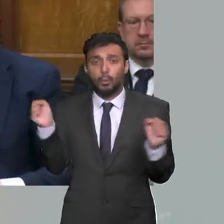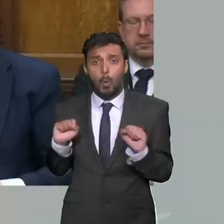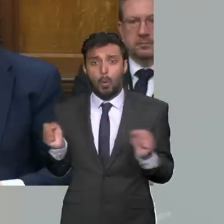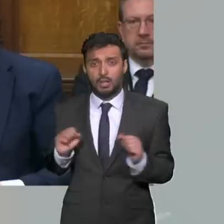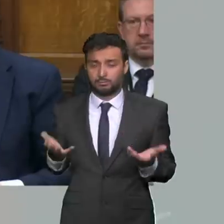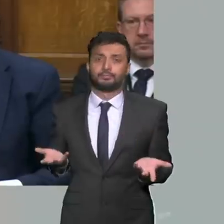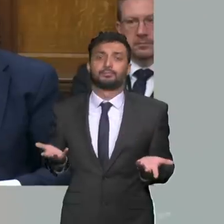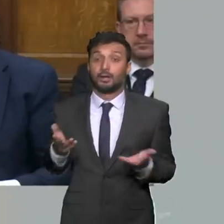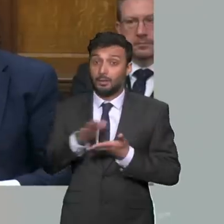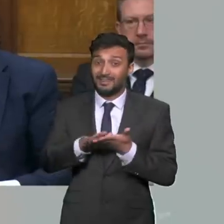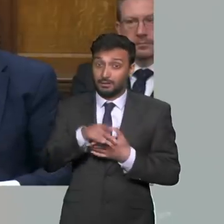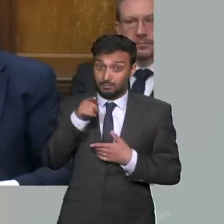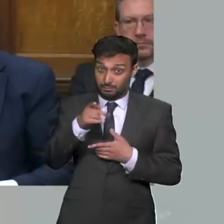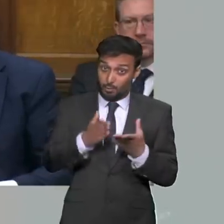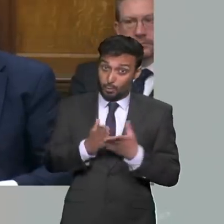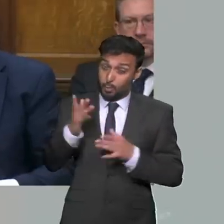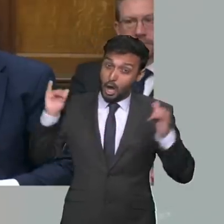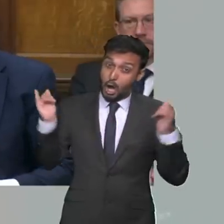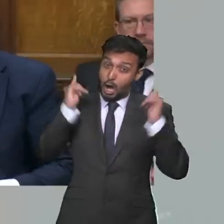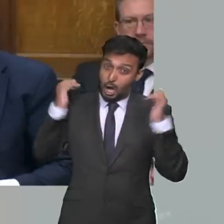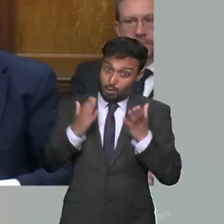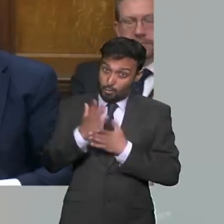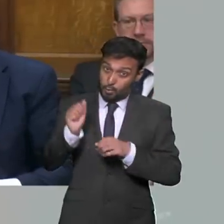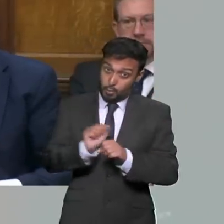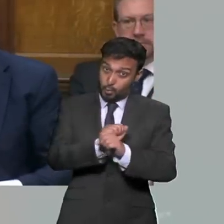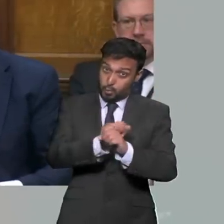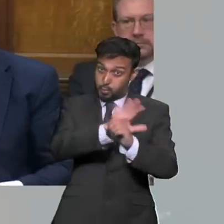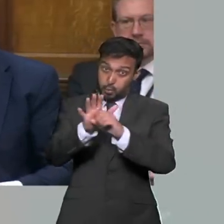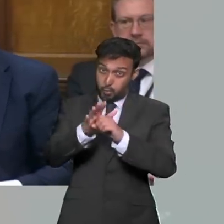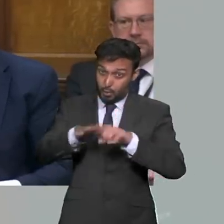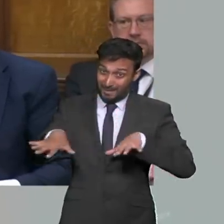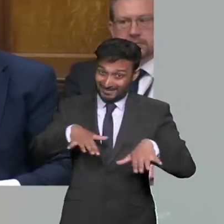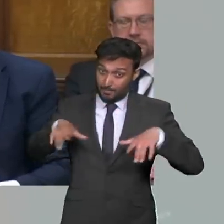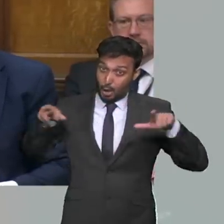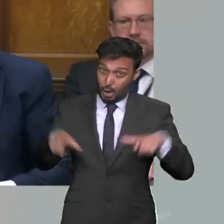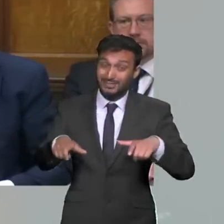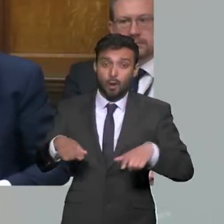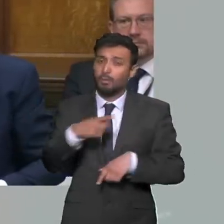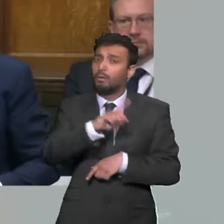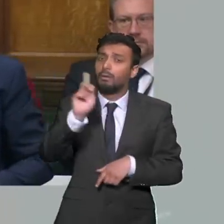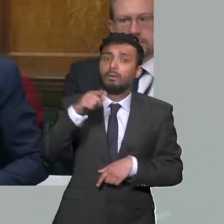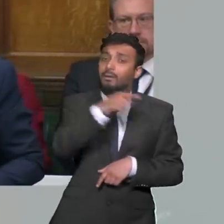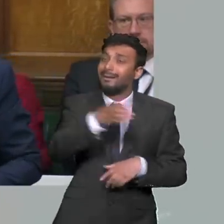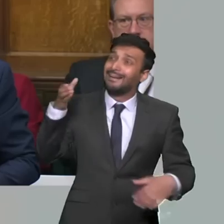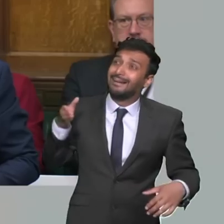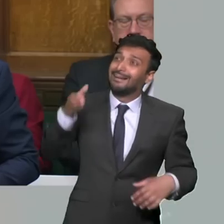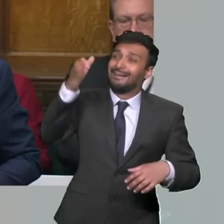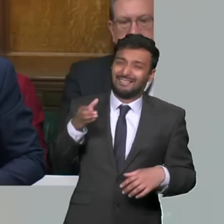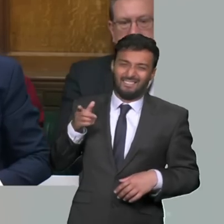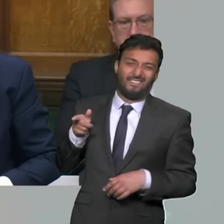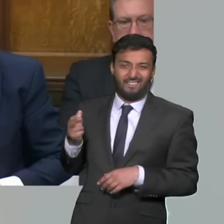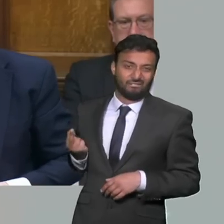he toasting his assault on the working class, and how on earth does he sleep at night with